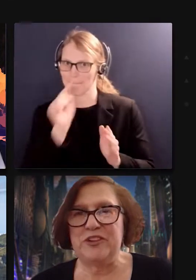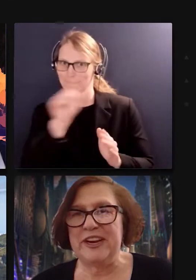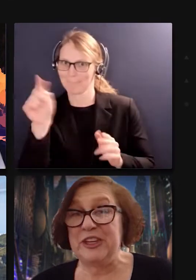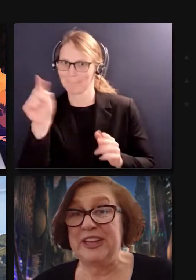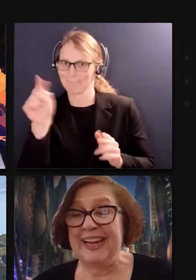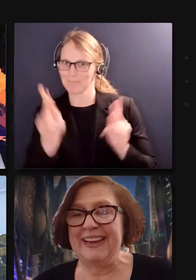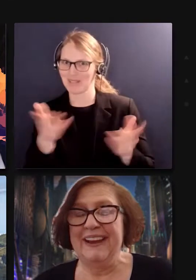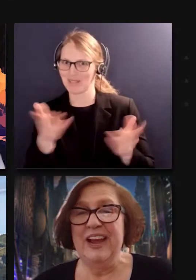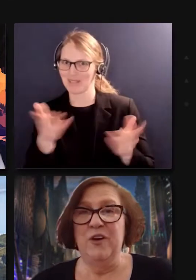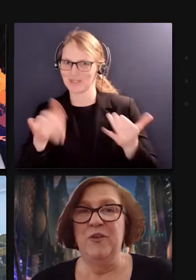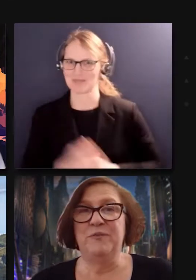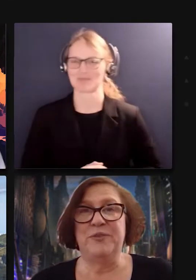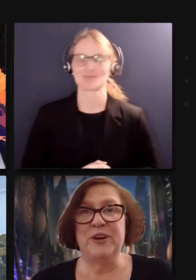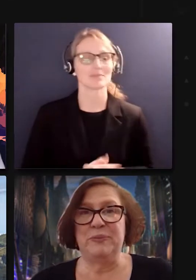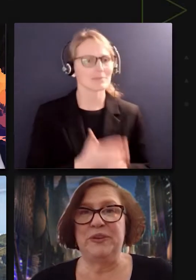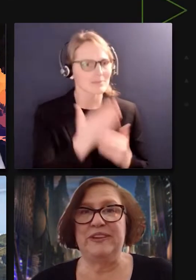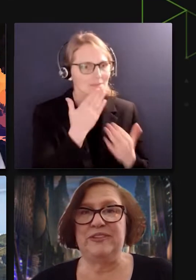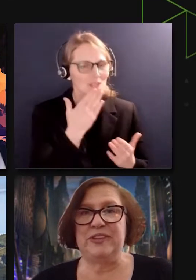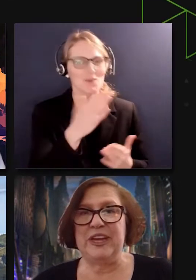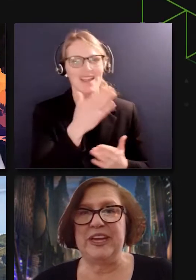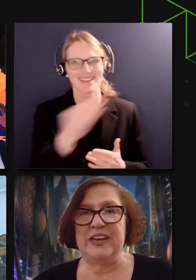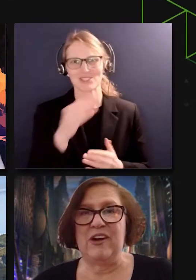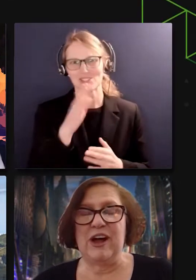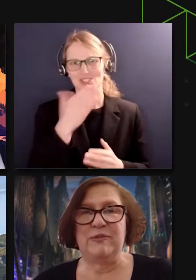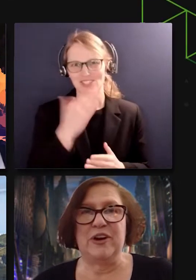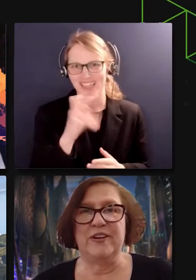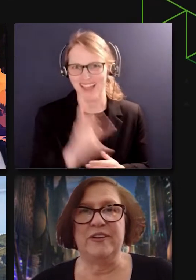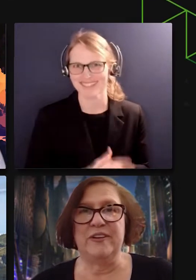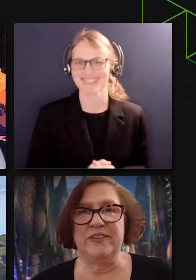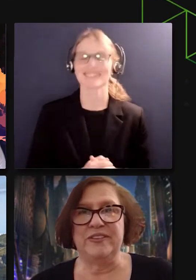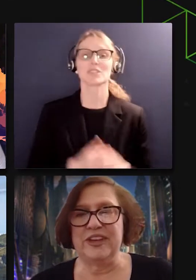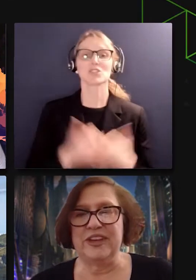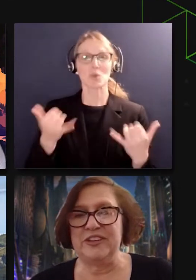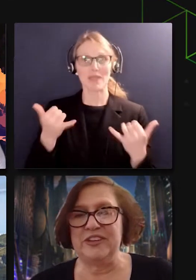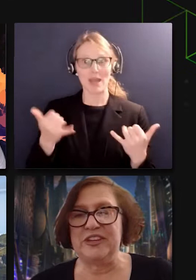and good luck. -Thank you. Very pleased to kick off our discussion today